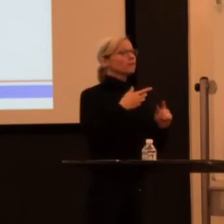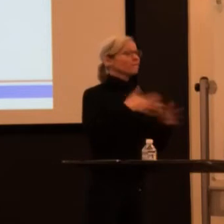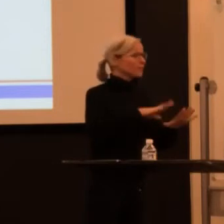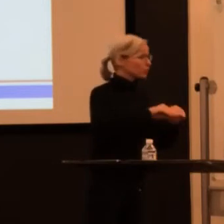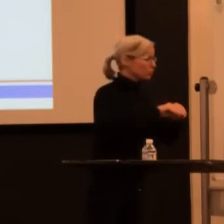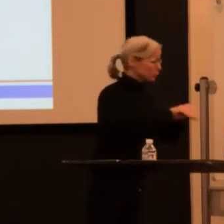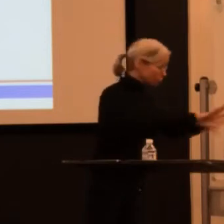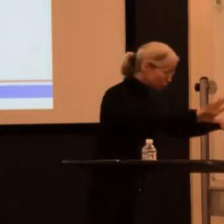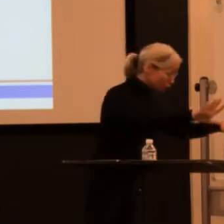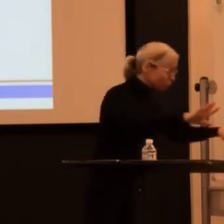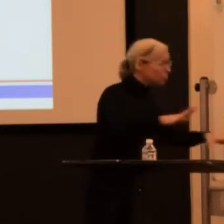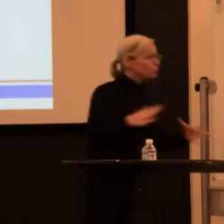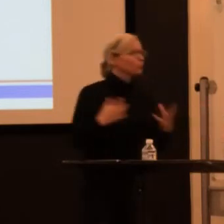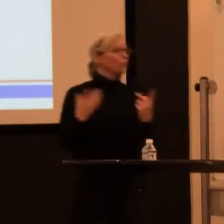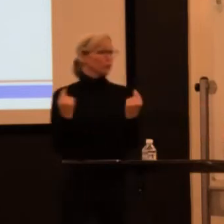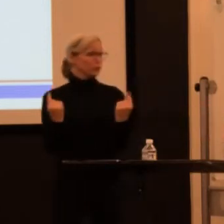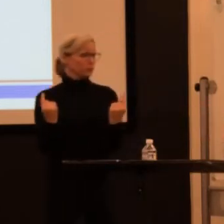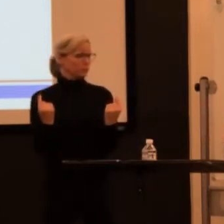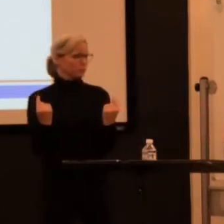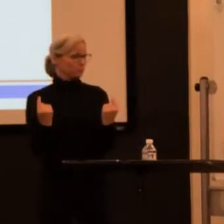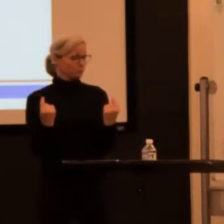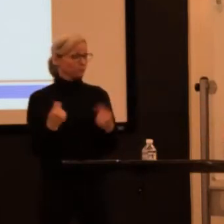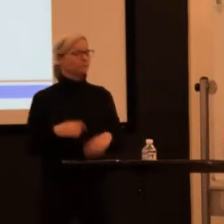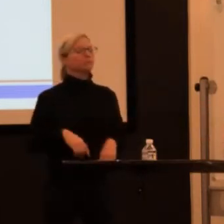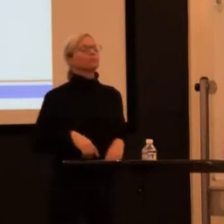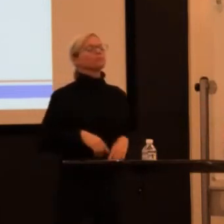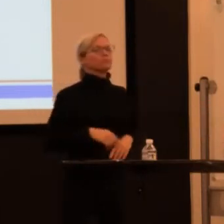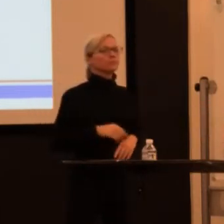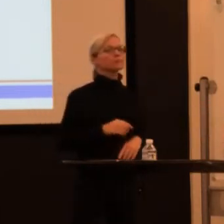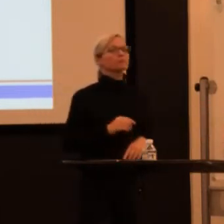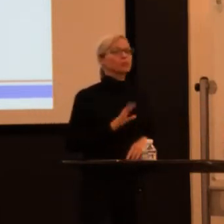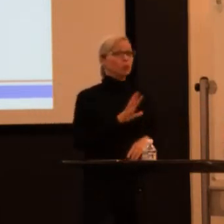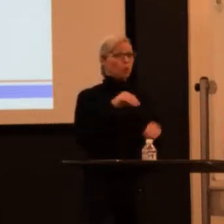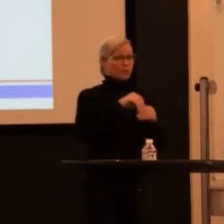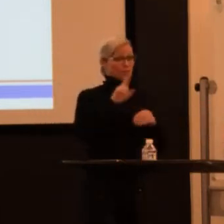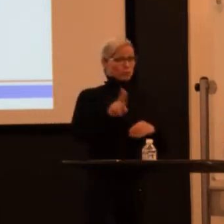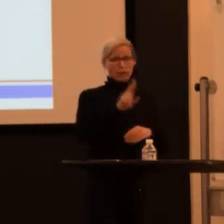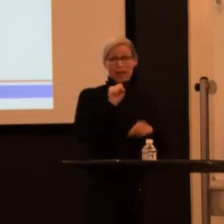which is that in the US you do have one year after making